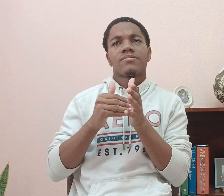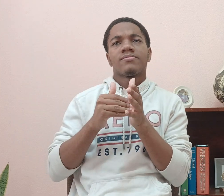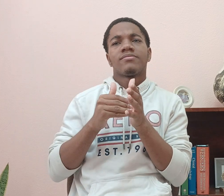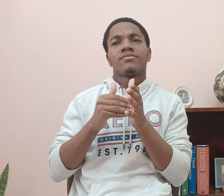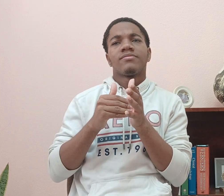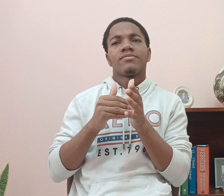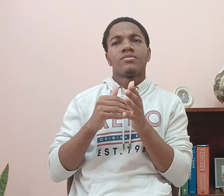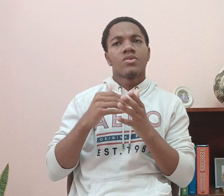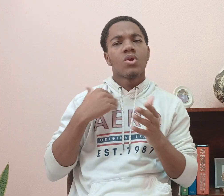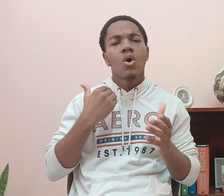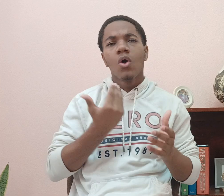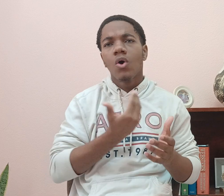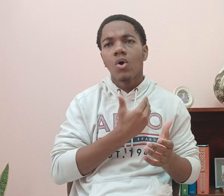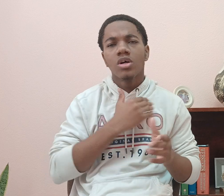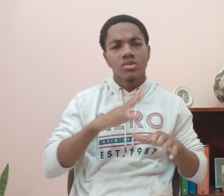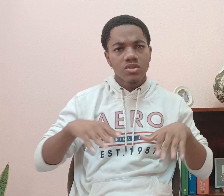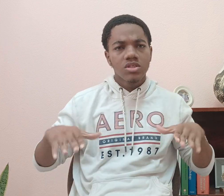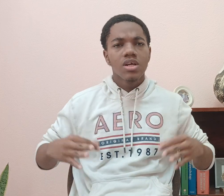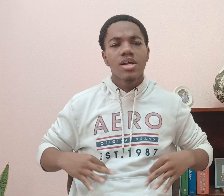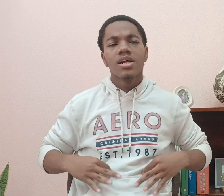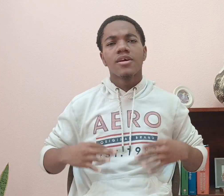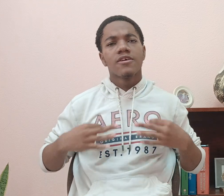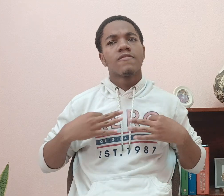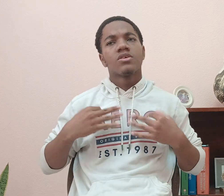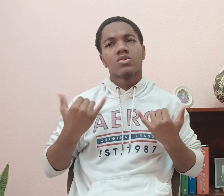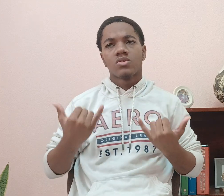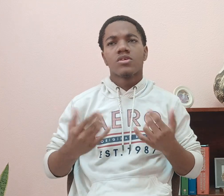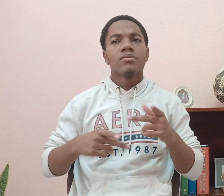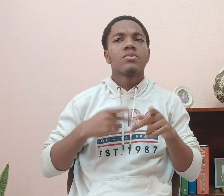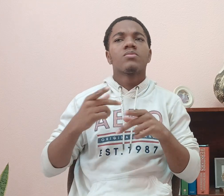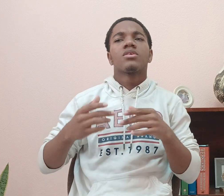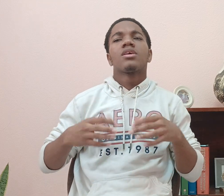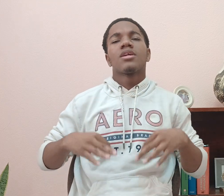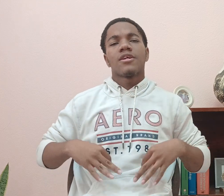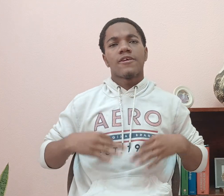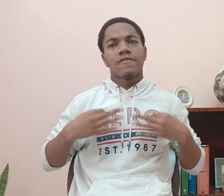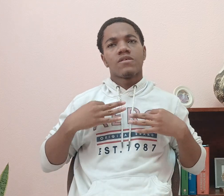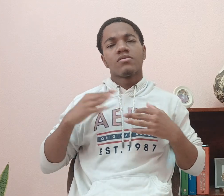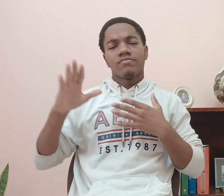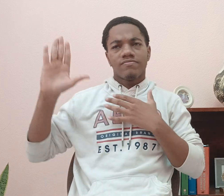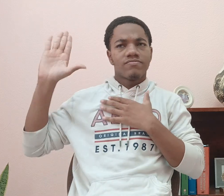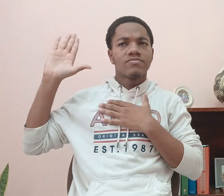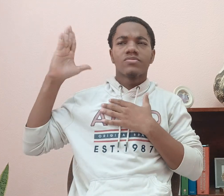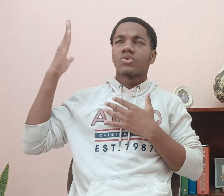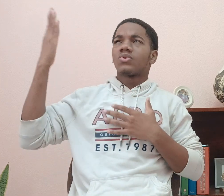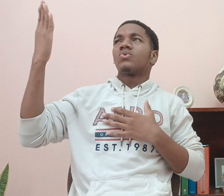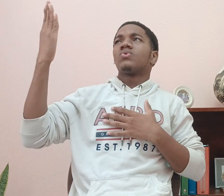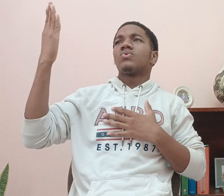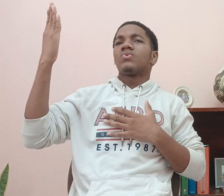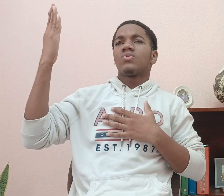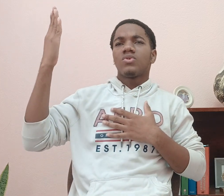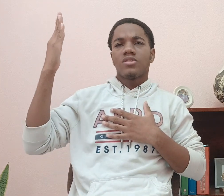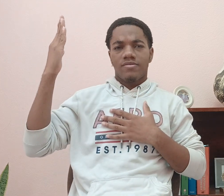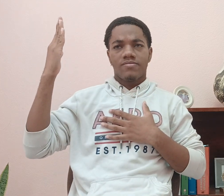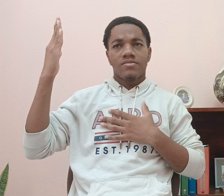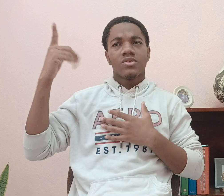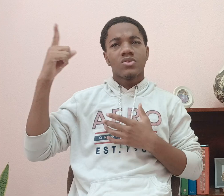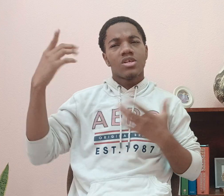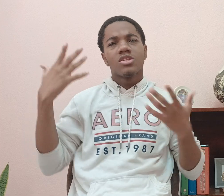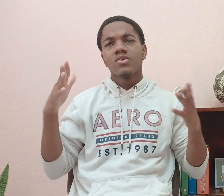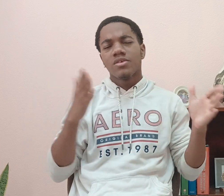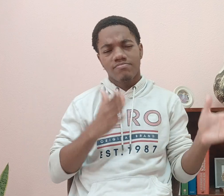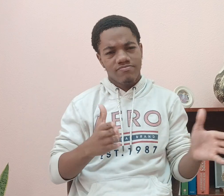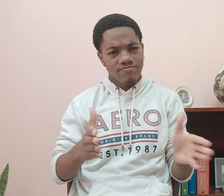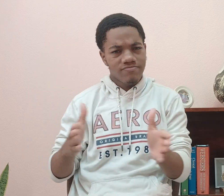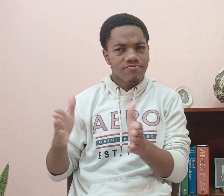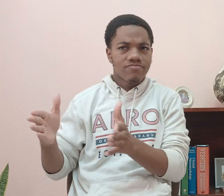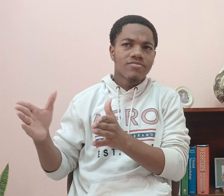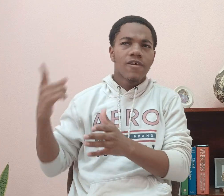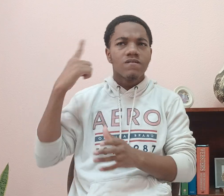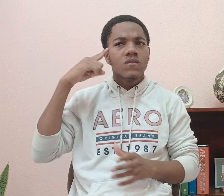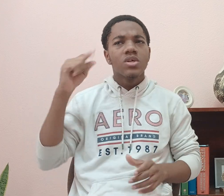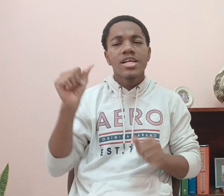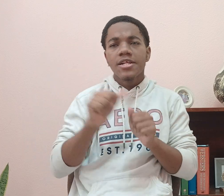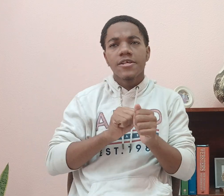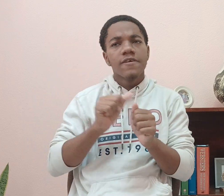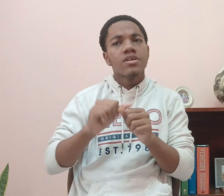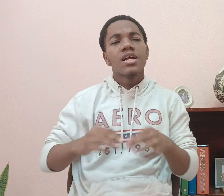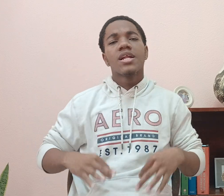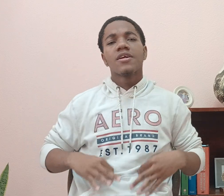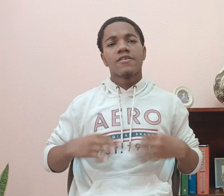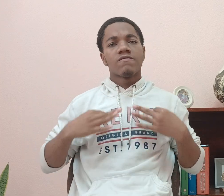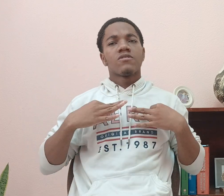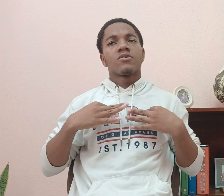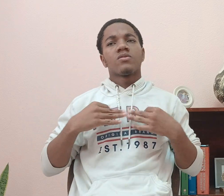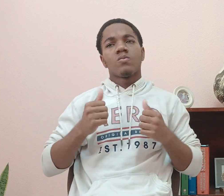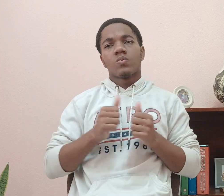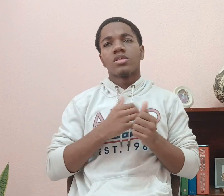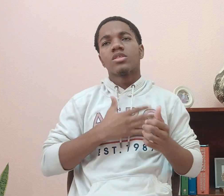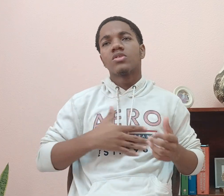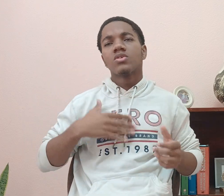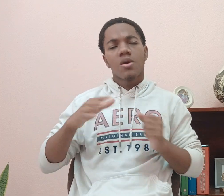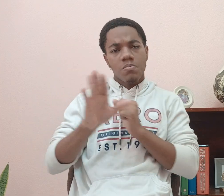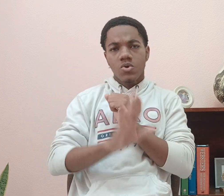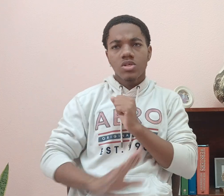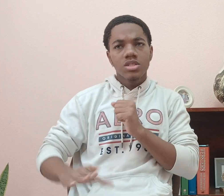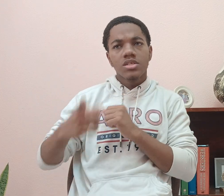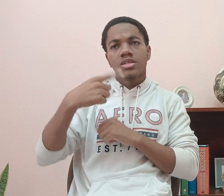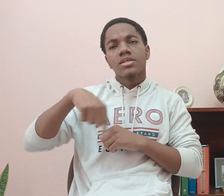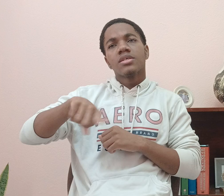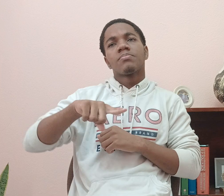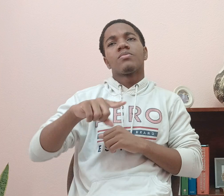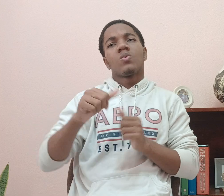children and young people. You have plans for each life so please protect them with the love